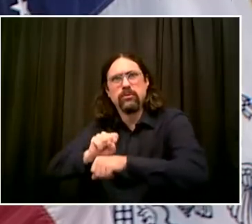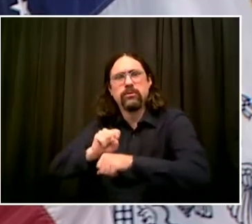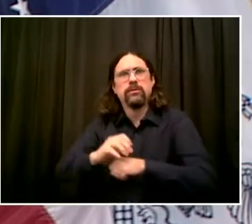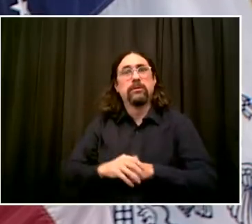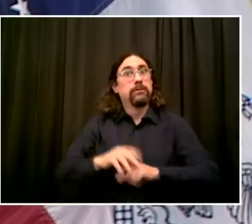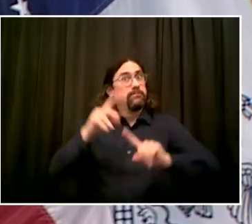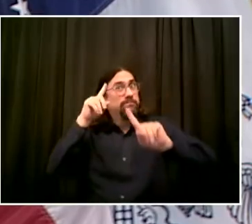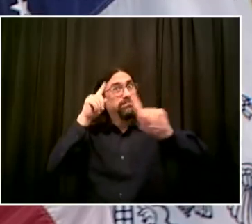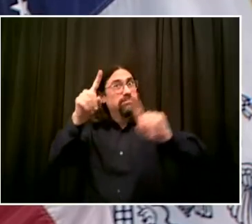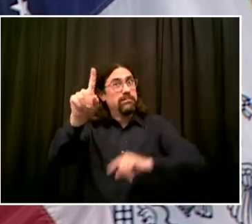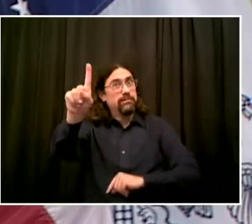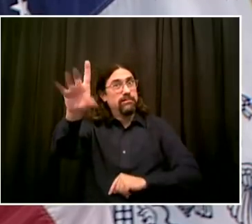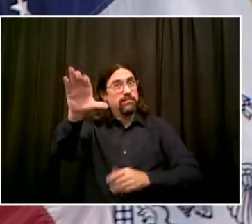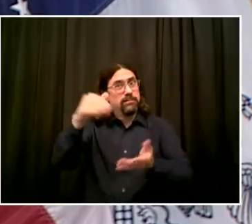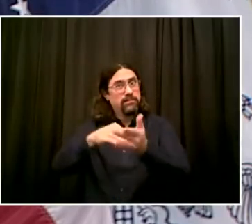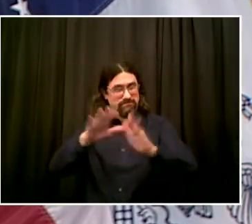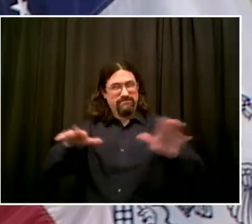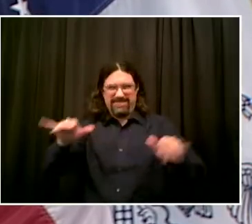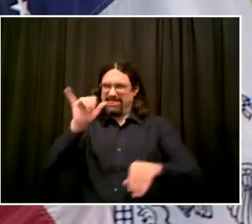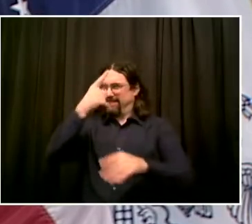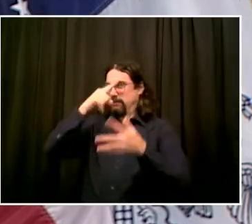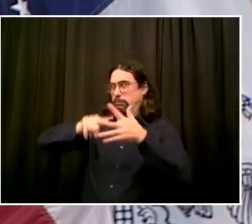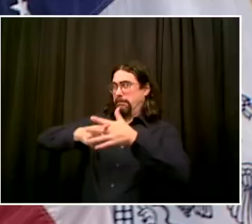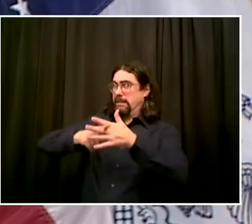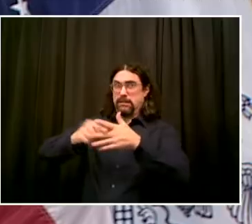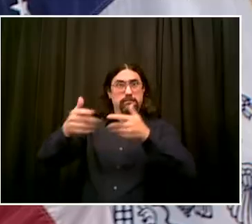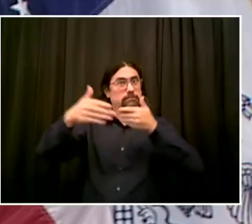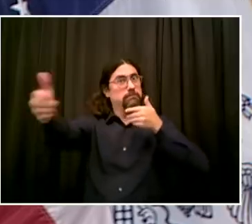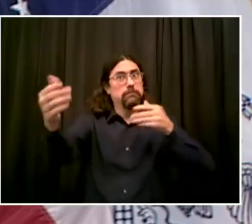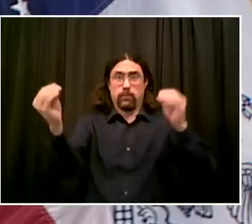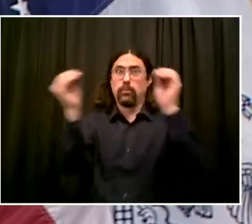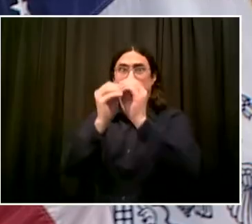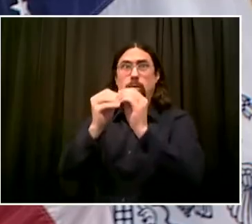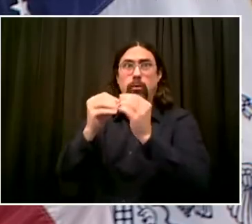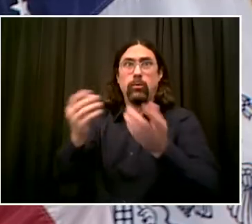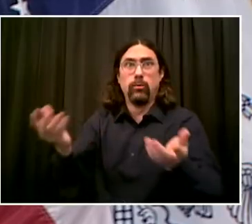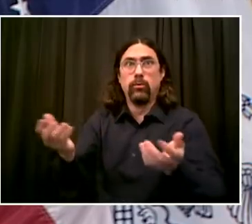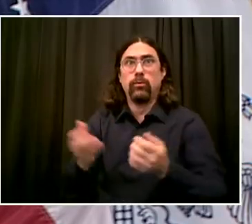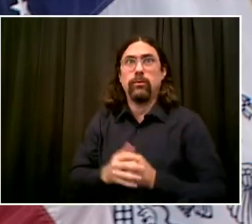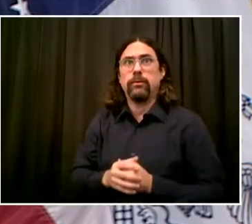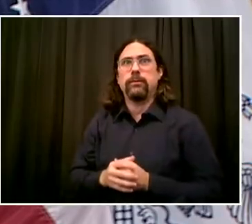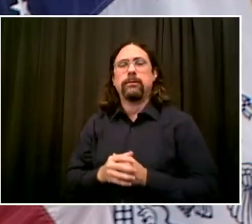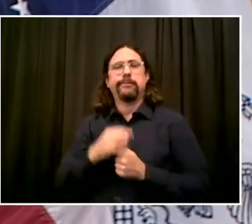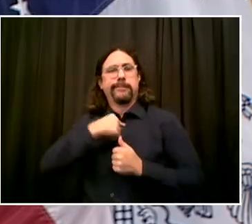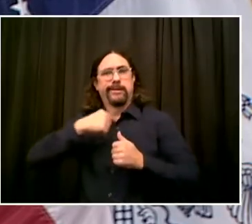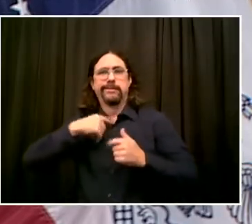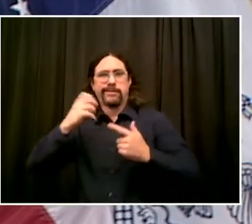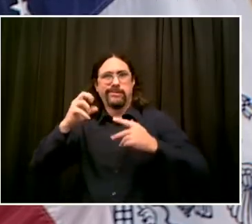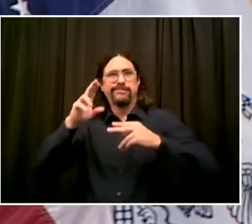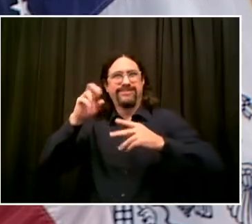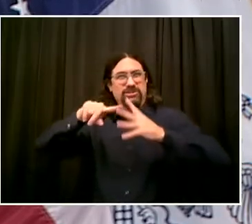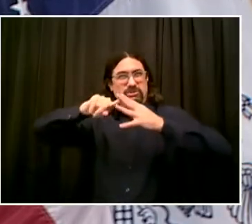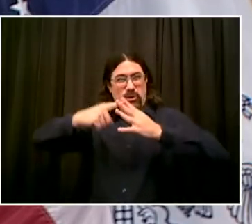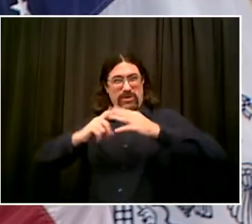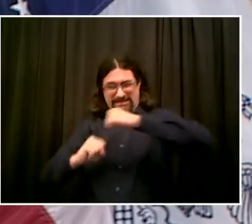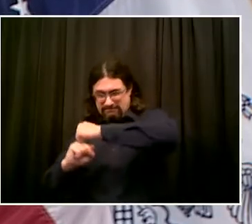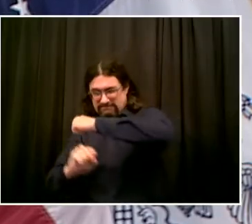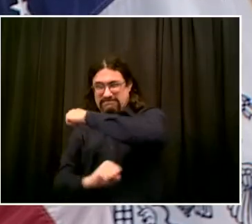SAY THAT 100,000 KIDS WILL BENEFIT. MORE THAN WE HAD BEFORE. THAT IS REALLY IMPORTANT.